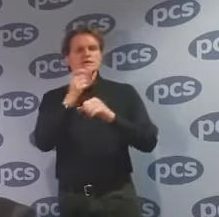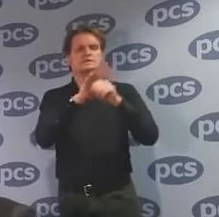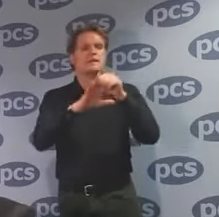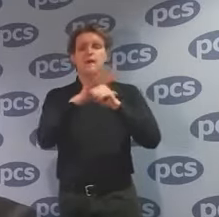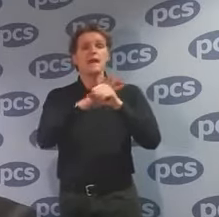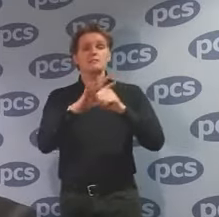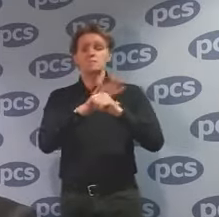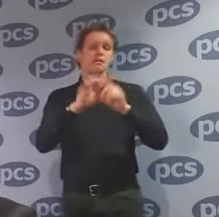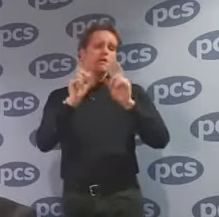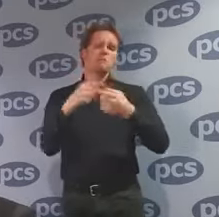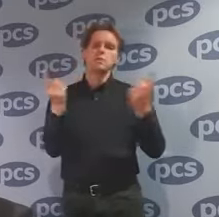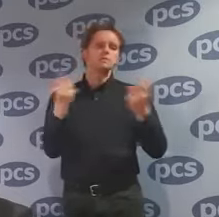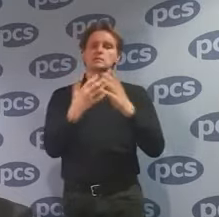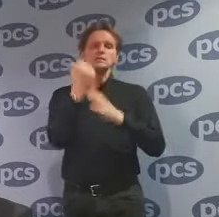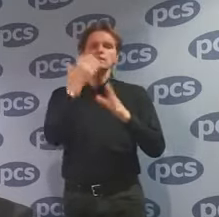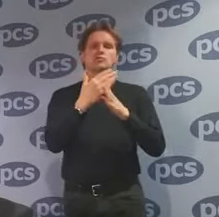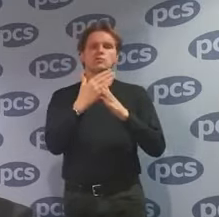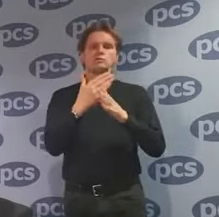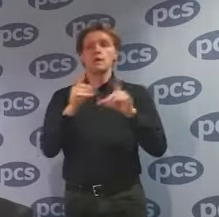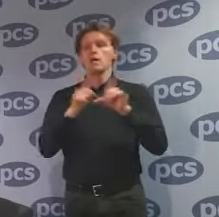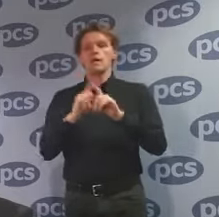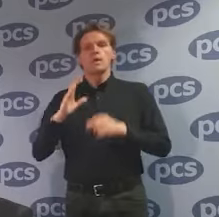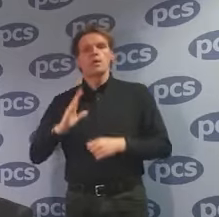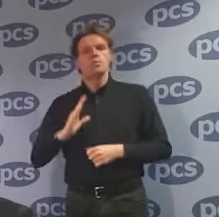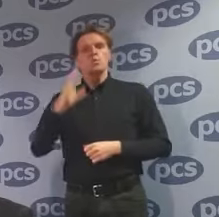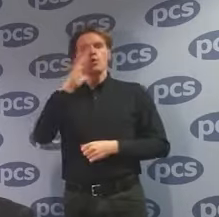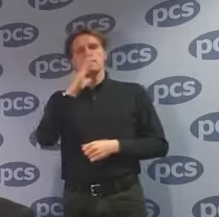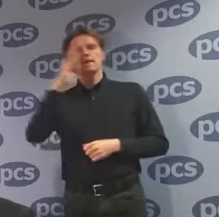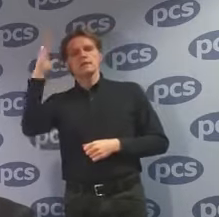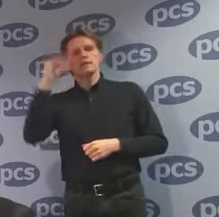we're talking here in the Northeast, in Scotland, in South Wales, in Devon and in